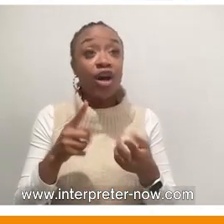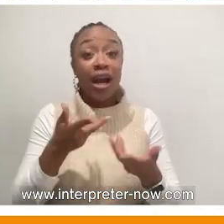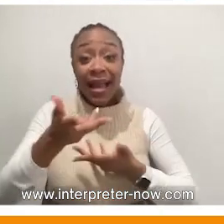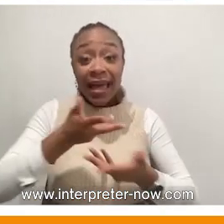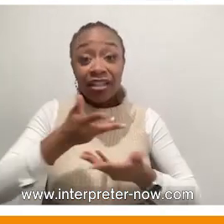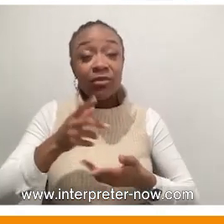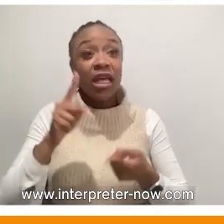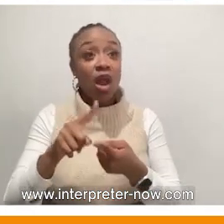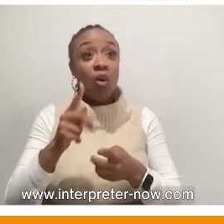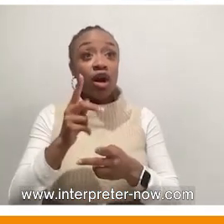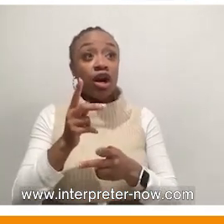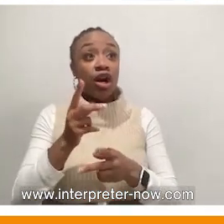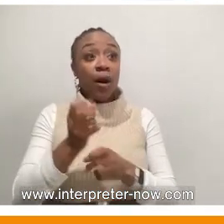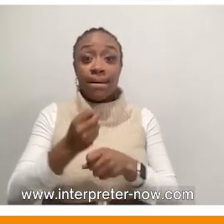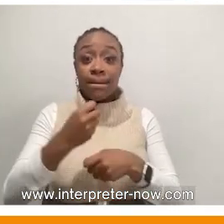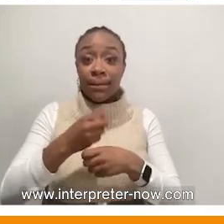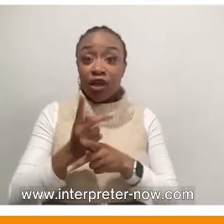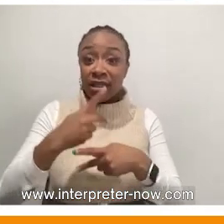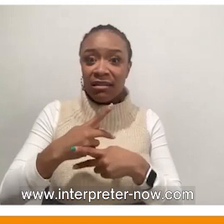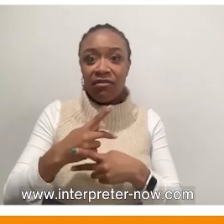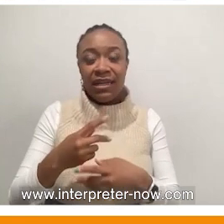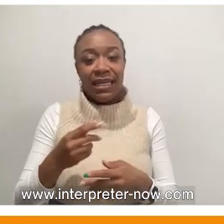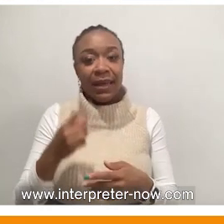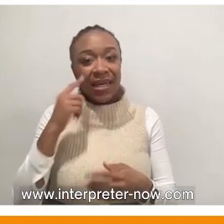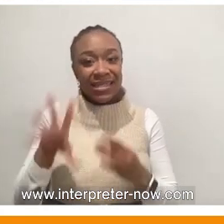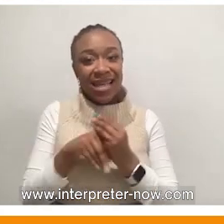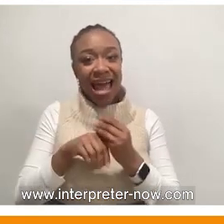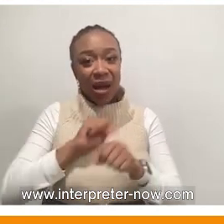Because it's extra work. It's extra cognitive work, emotional work.